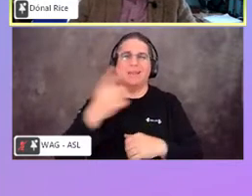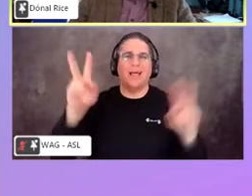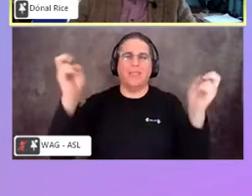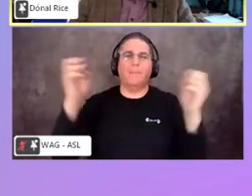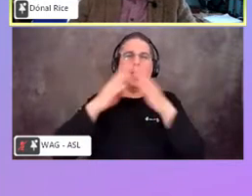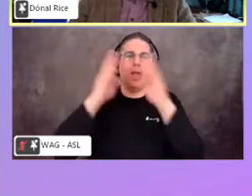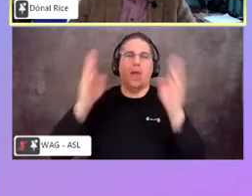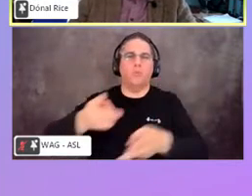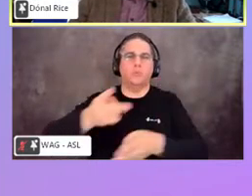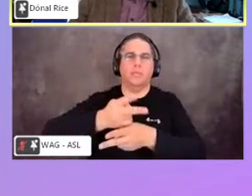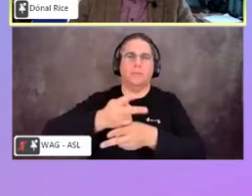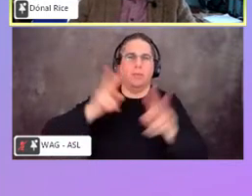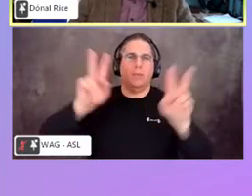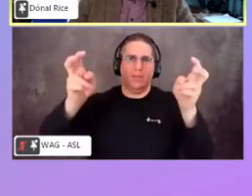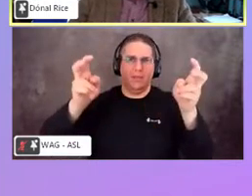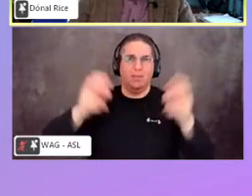important to say that